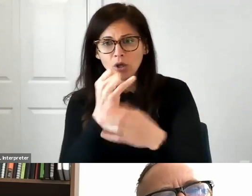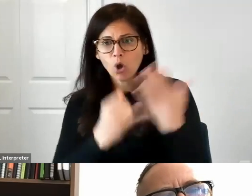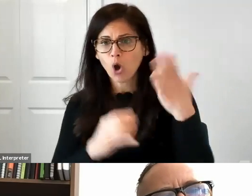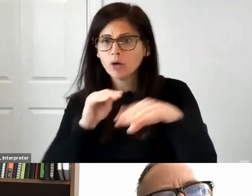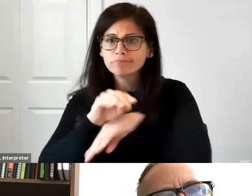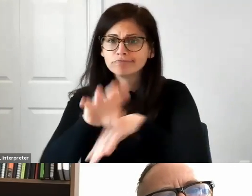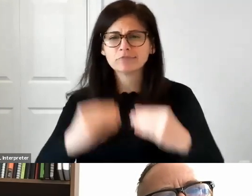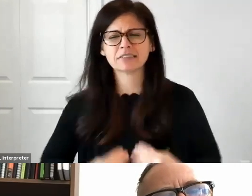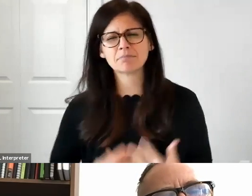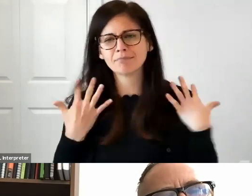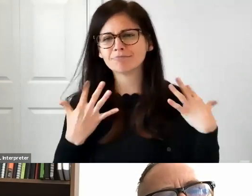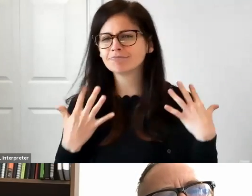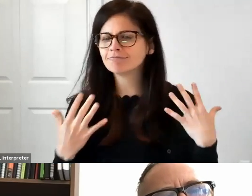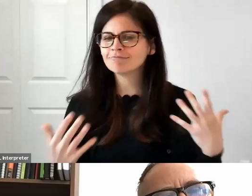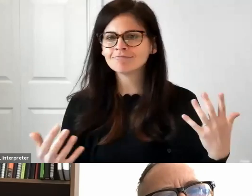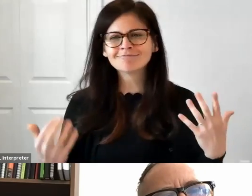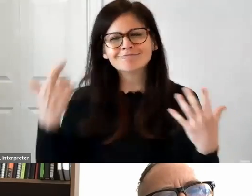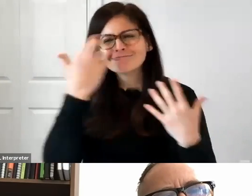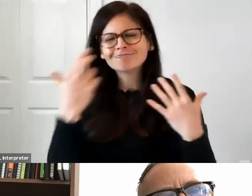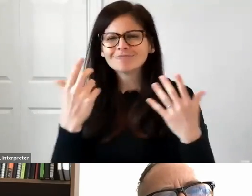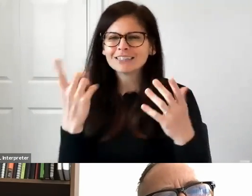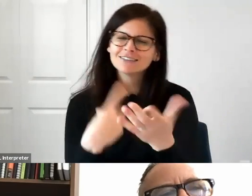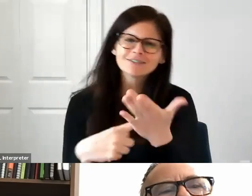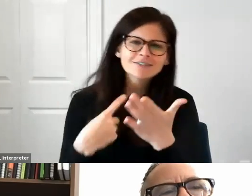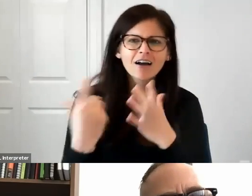And that's why we keep talking about the power of culture.